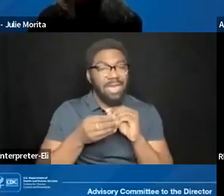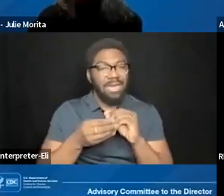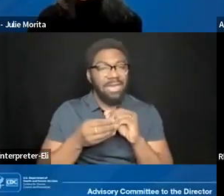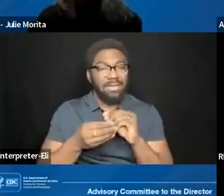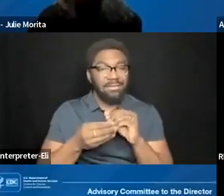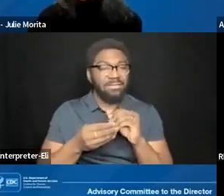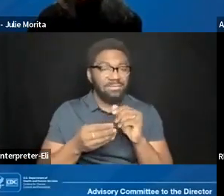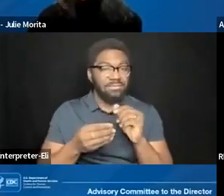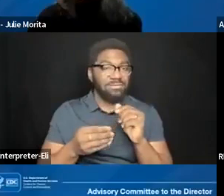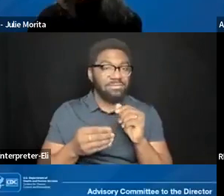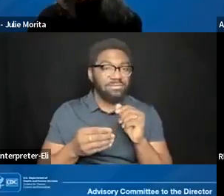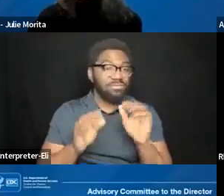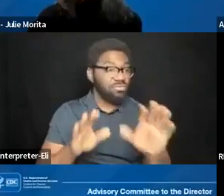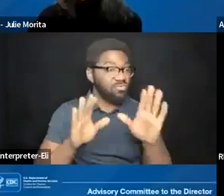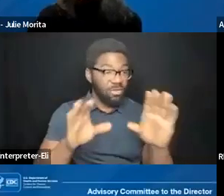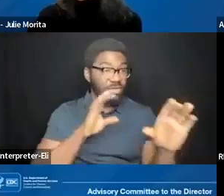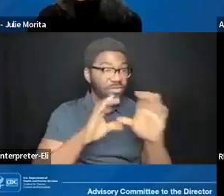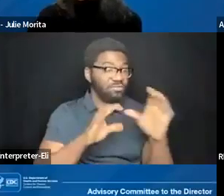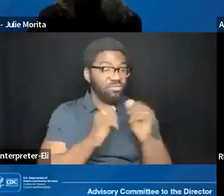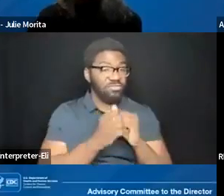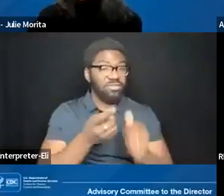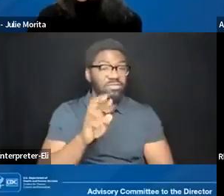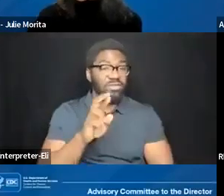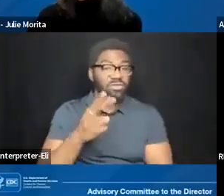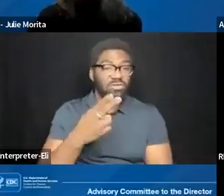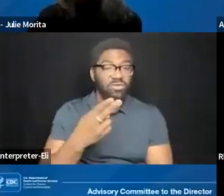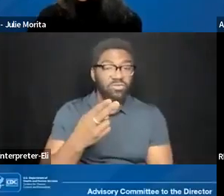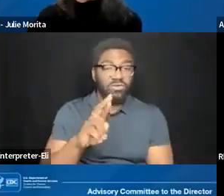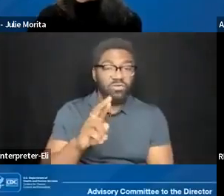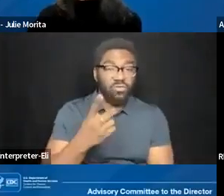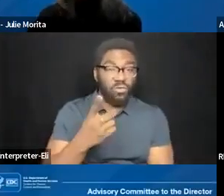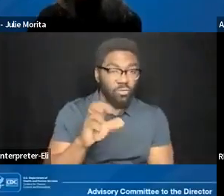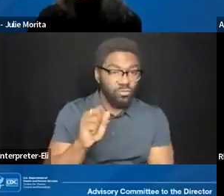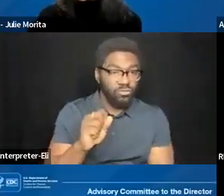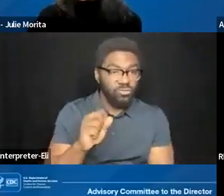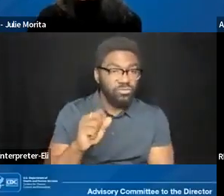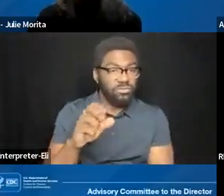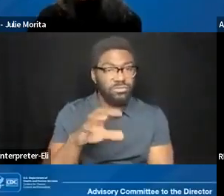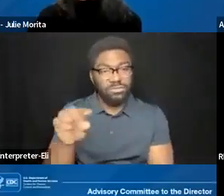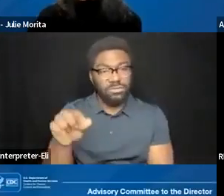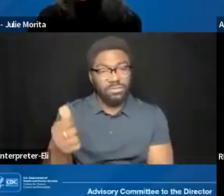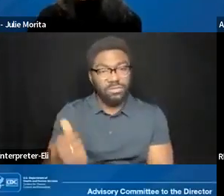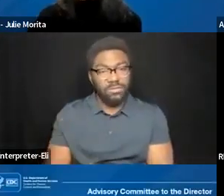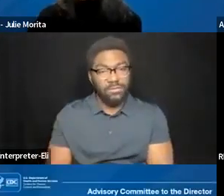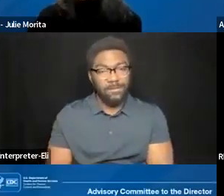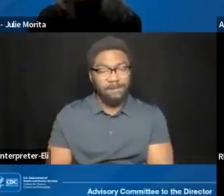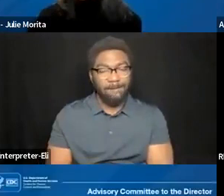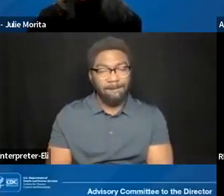with Dr. Rhodes, Dr. Caliendo, and Dr. Toney. I absolutely agree. Thank you, Josh.